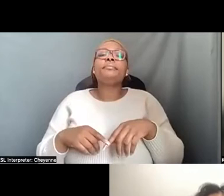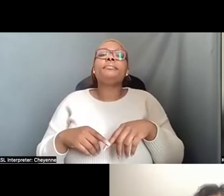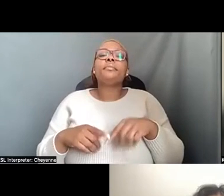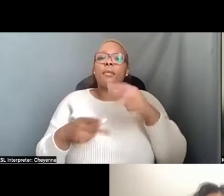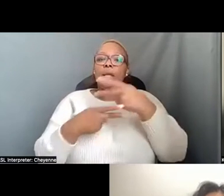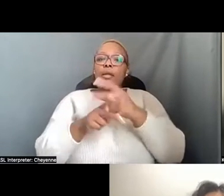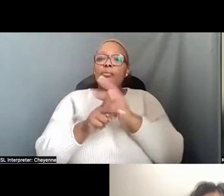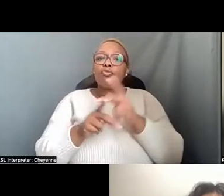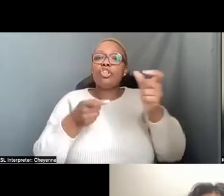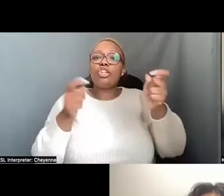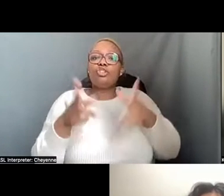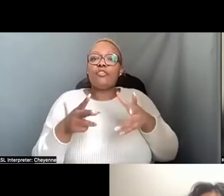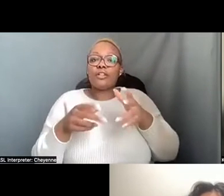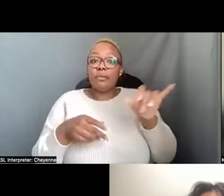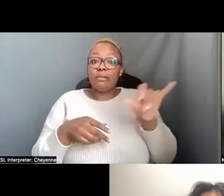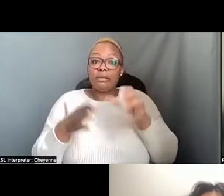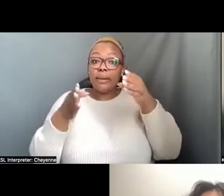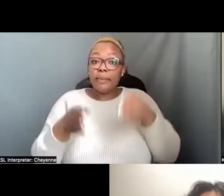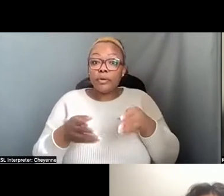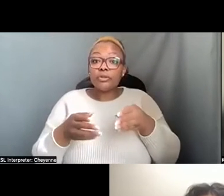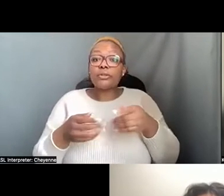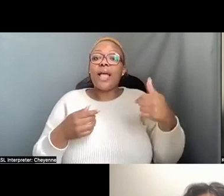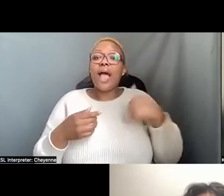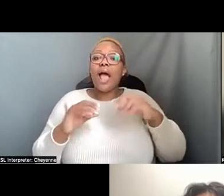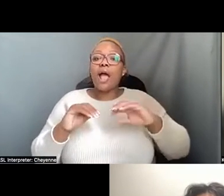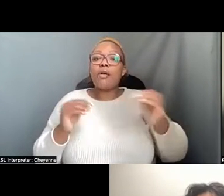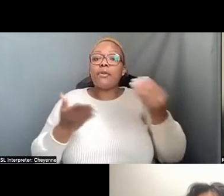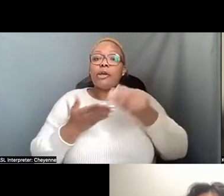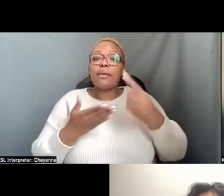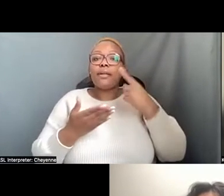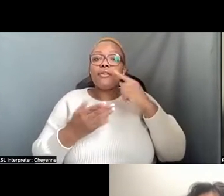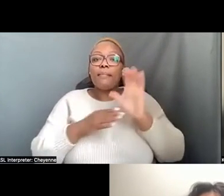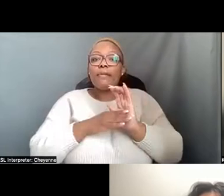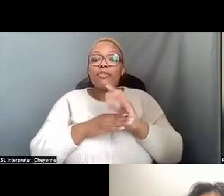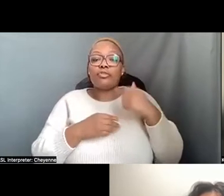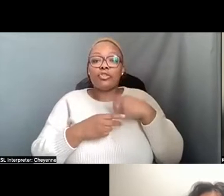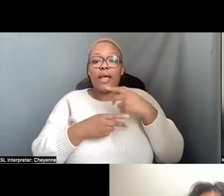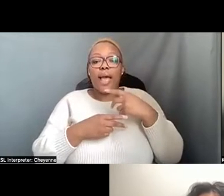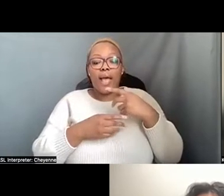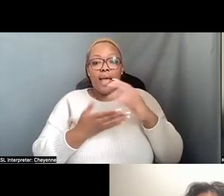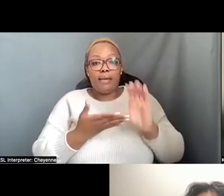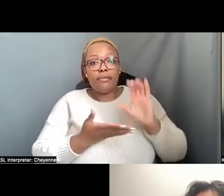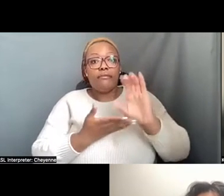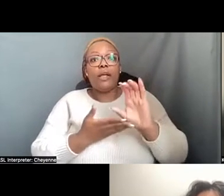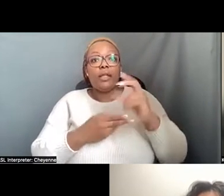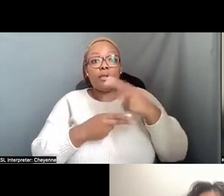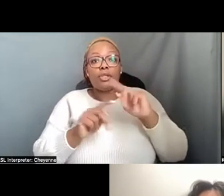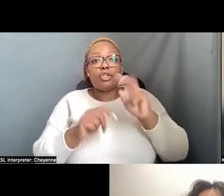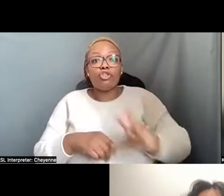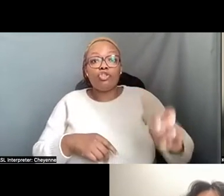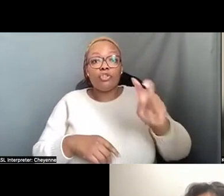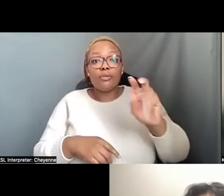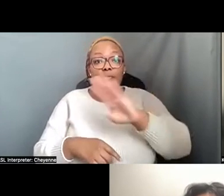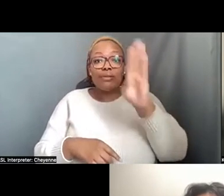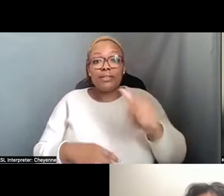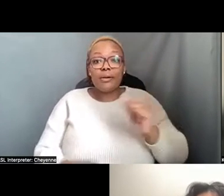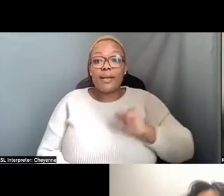I had no funding for my film so I had to fund the production trip to Brazil myself and the producer,